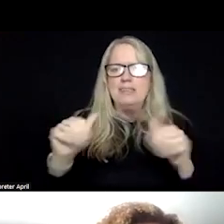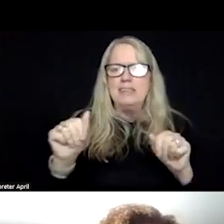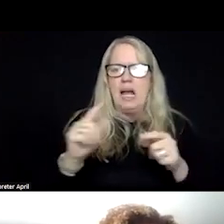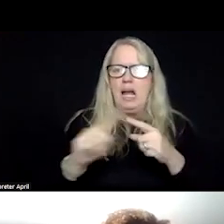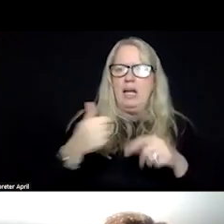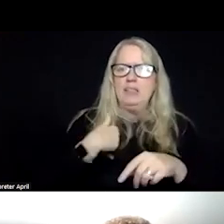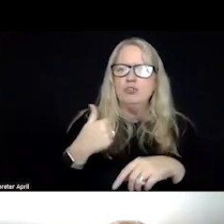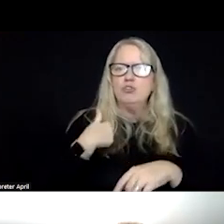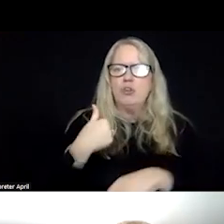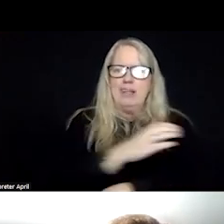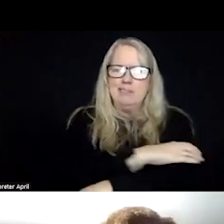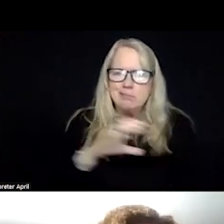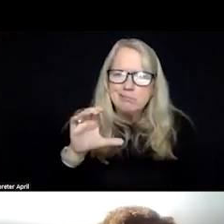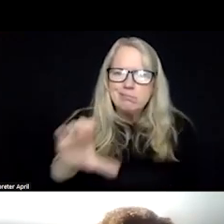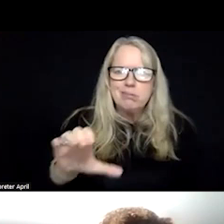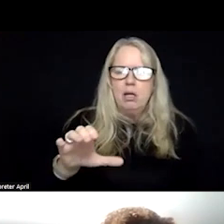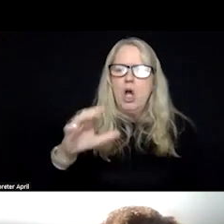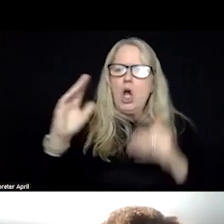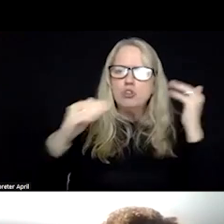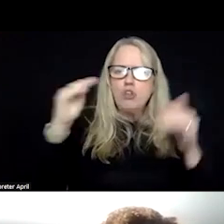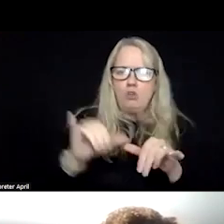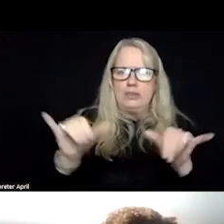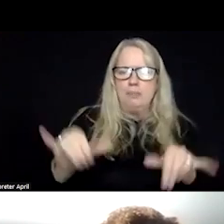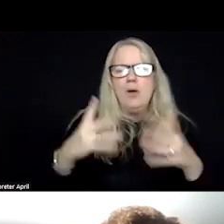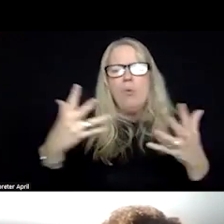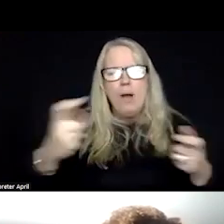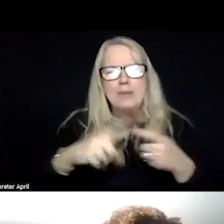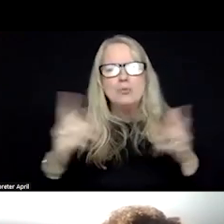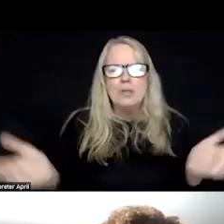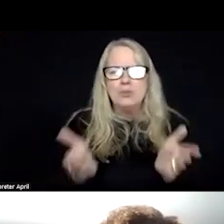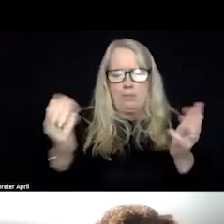SYSTEM ON THEM. I ENCOURAGE EVERYONE TO READ THE ARTICLE. SORRY